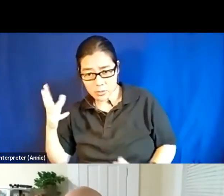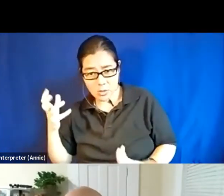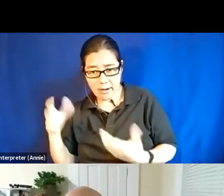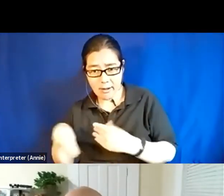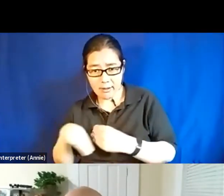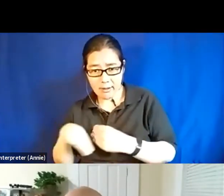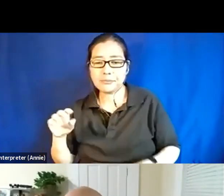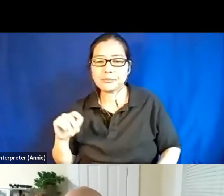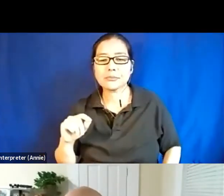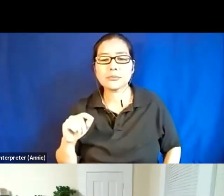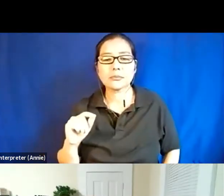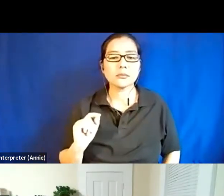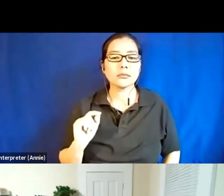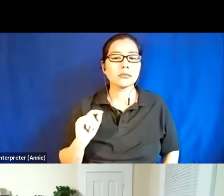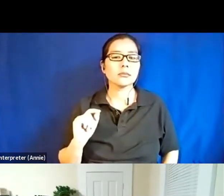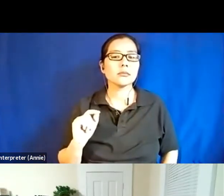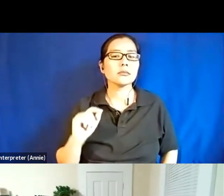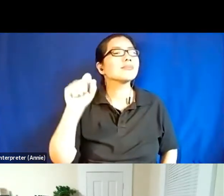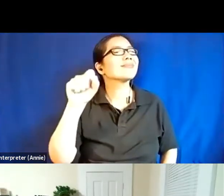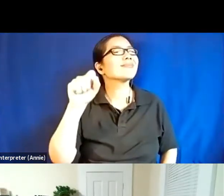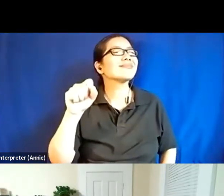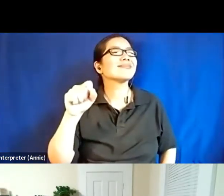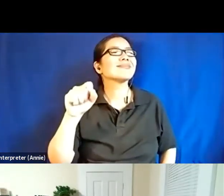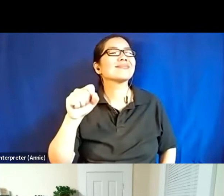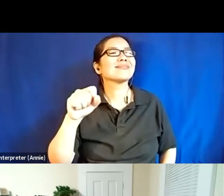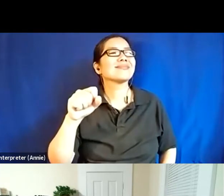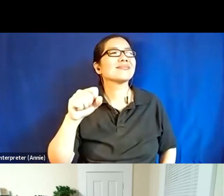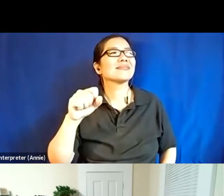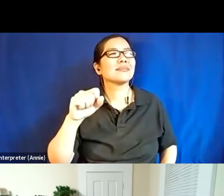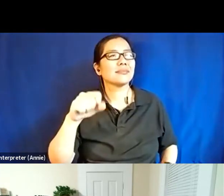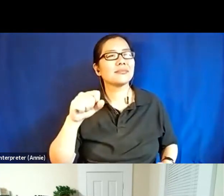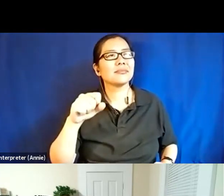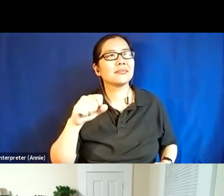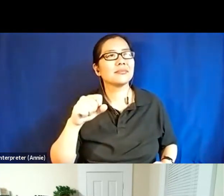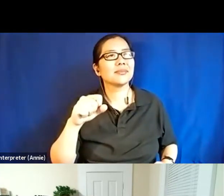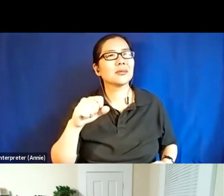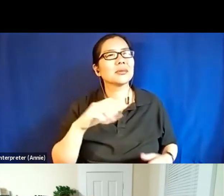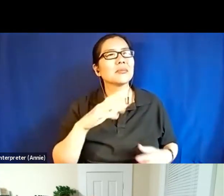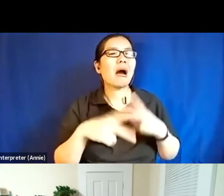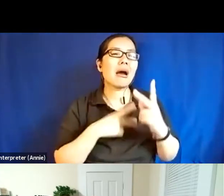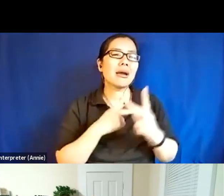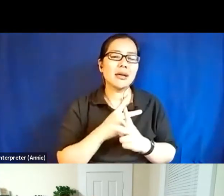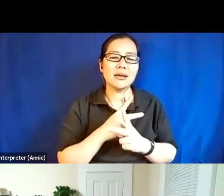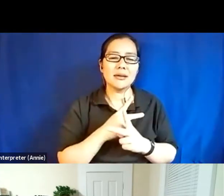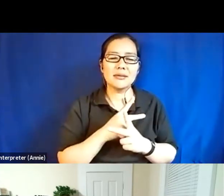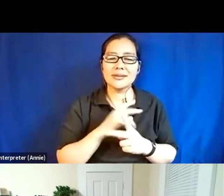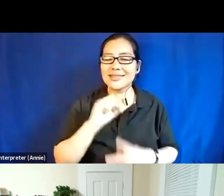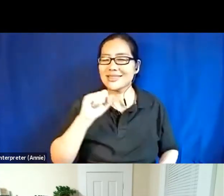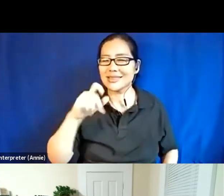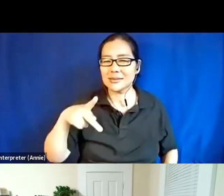going to say there's a spatiality to reading comics that you can't get in a radio